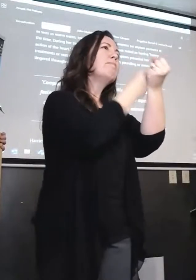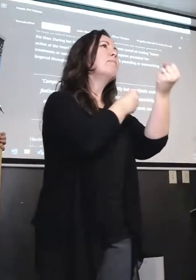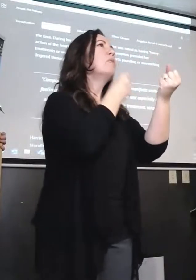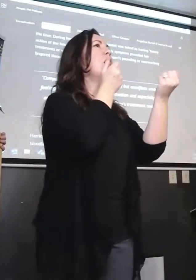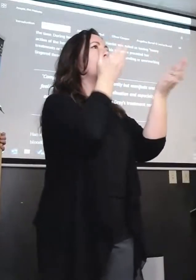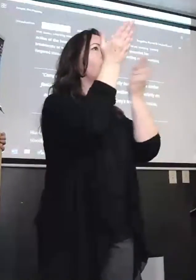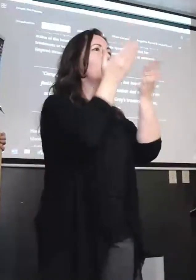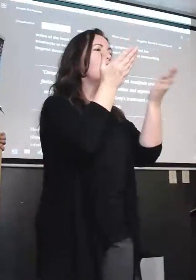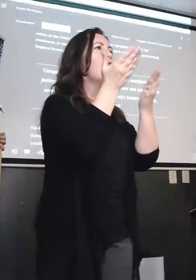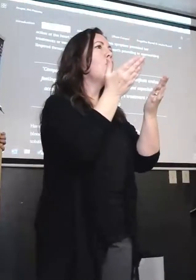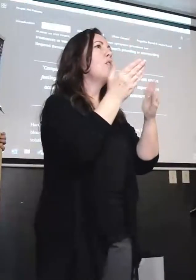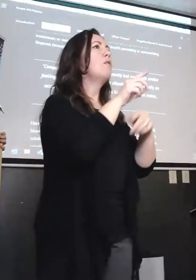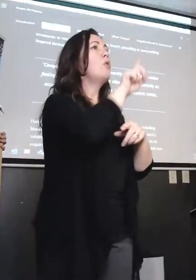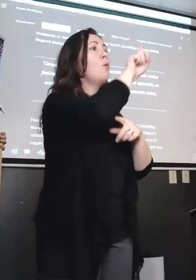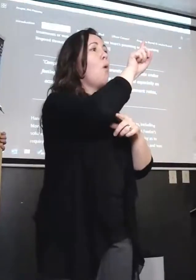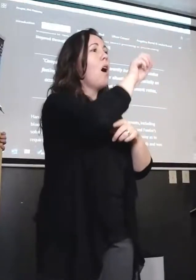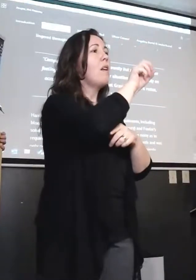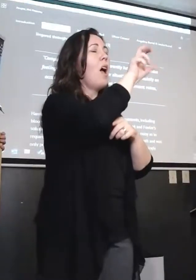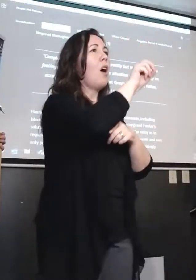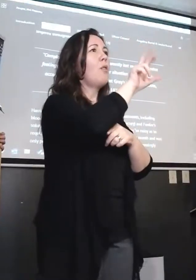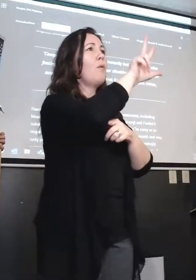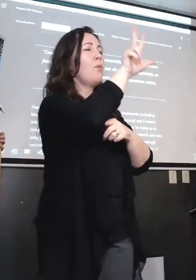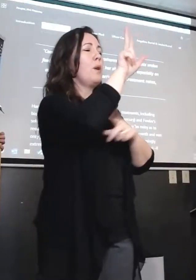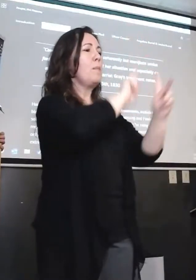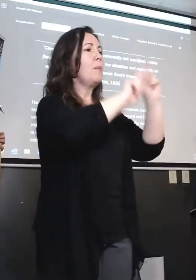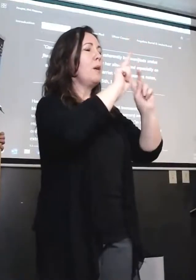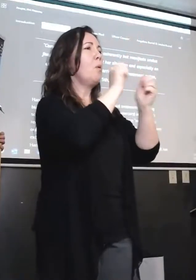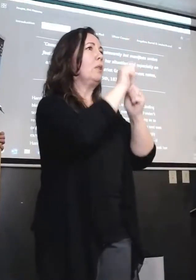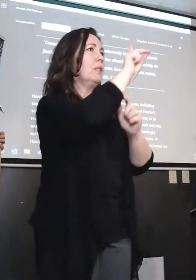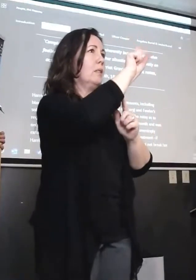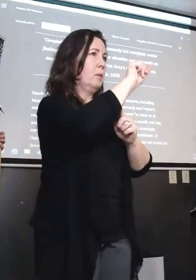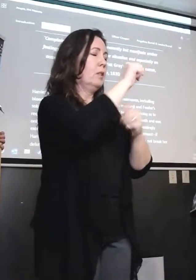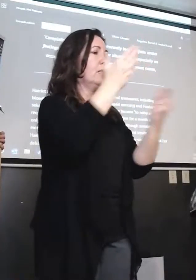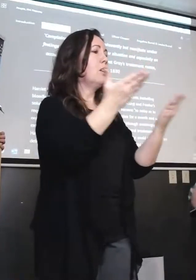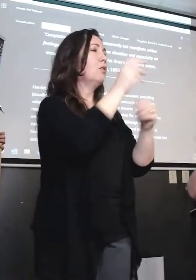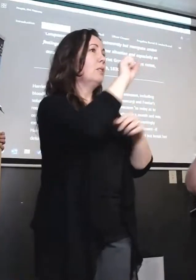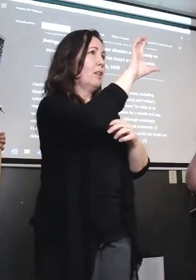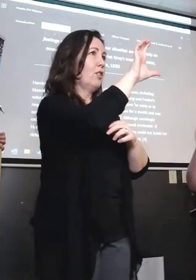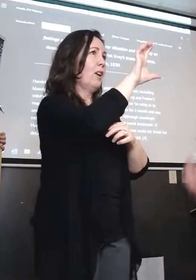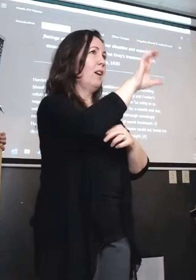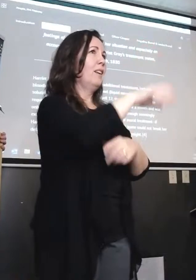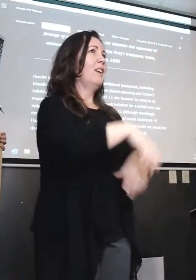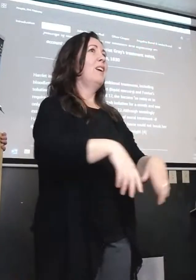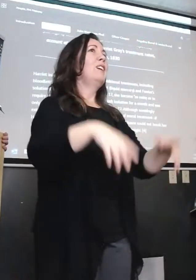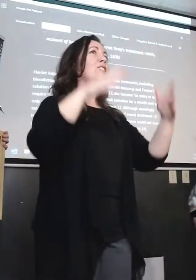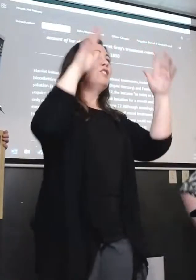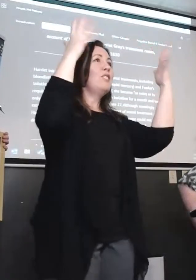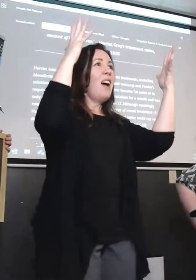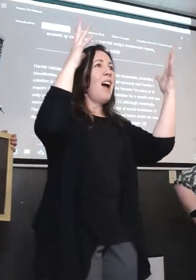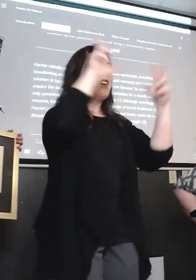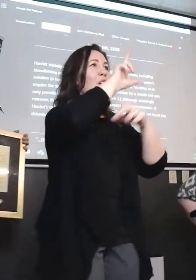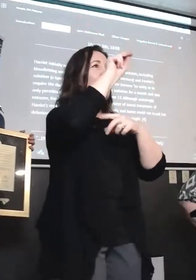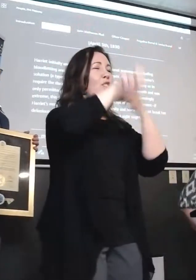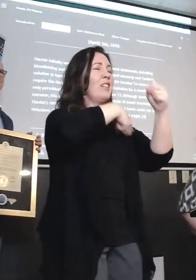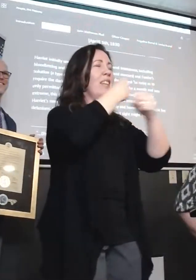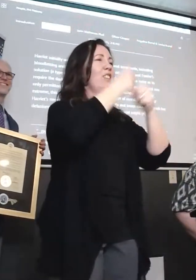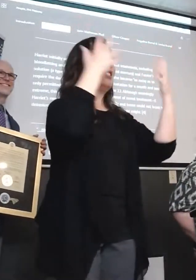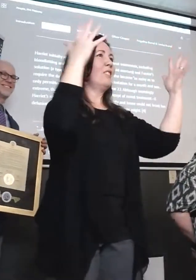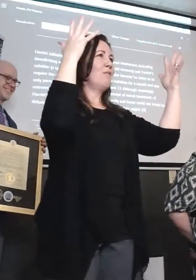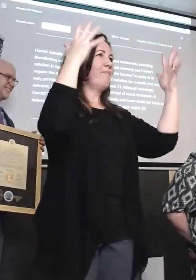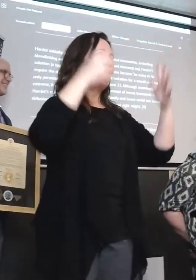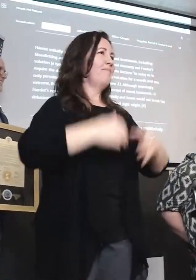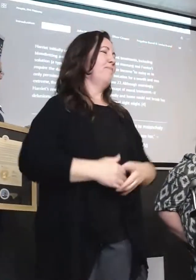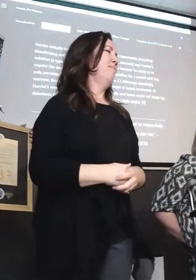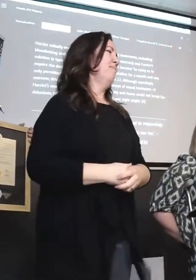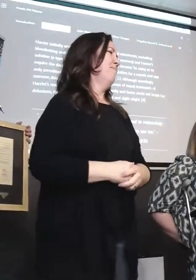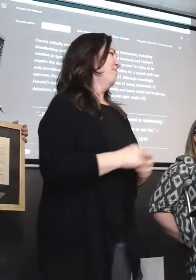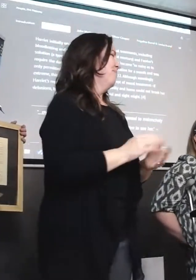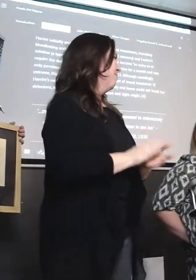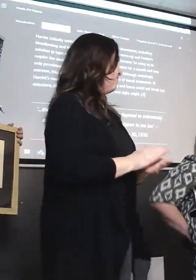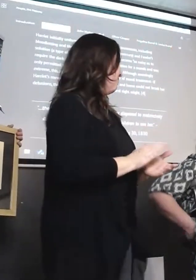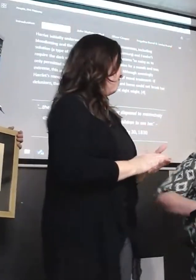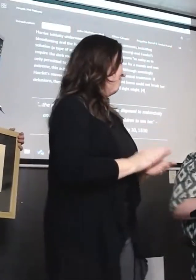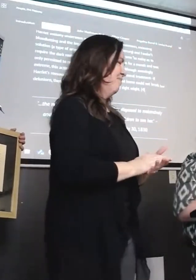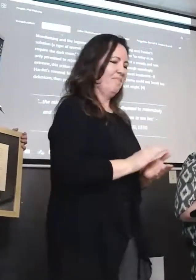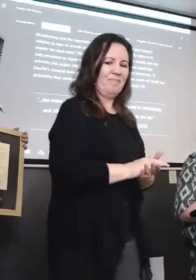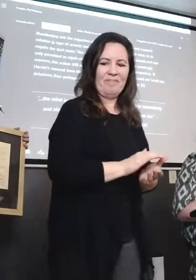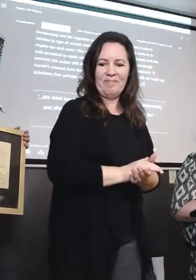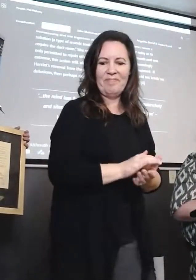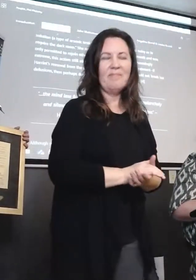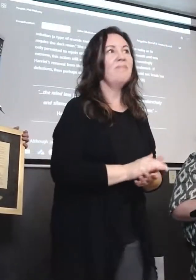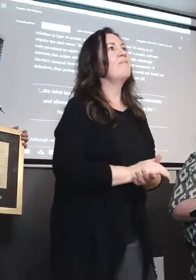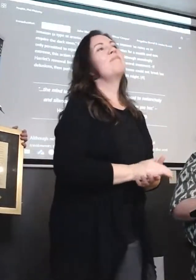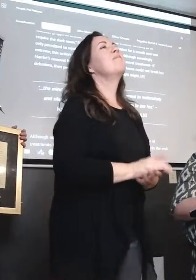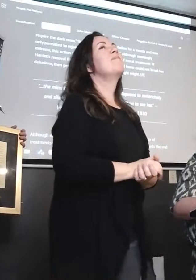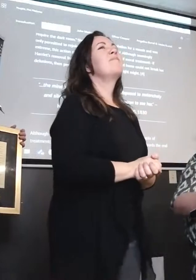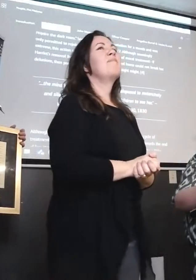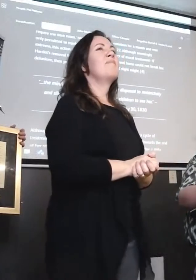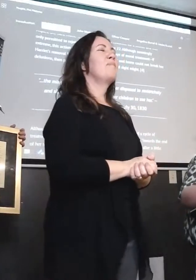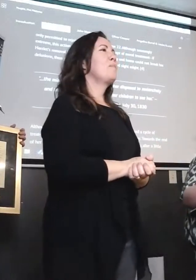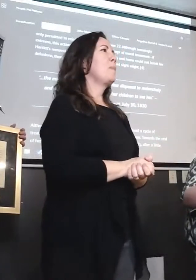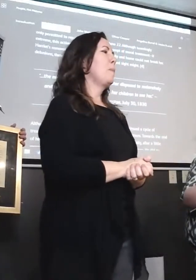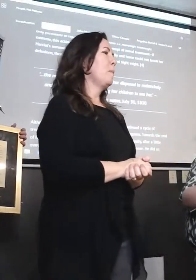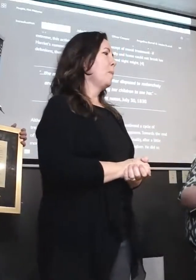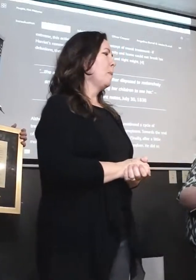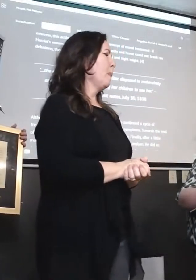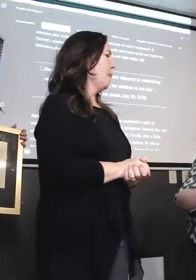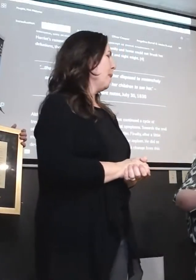the one in three people with disabilities in South Carolina. Cheers to 30 Years!